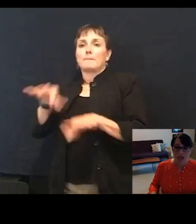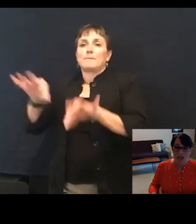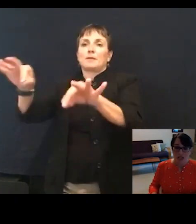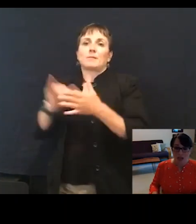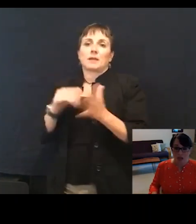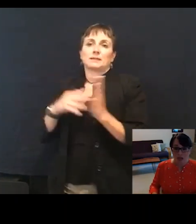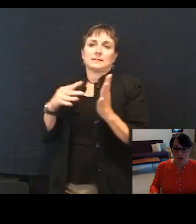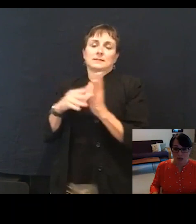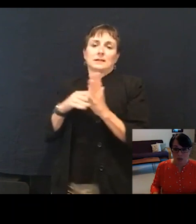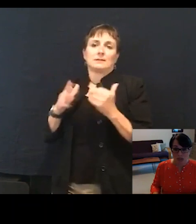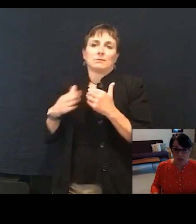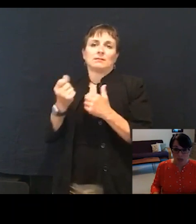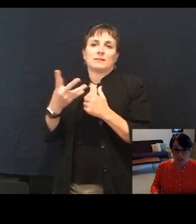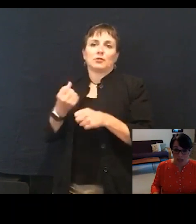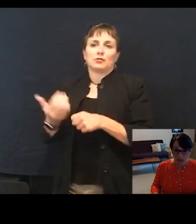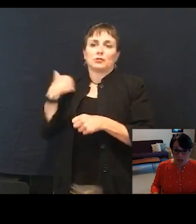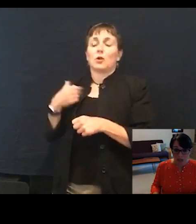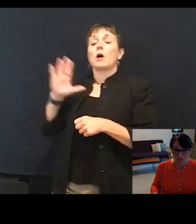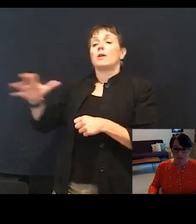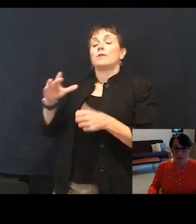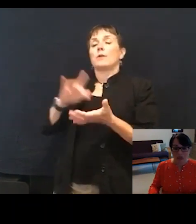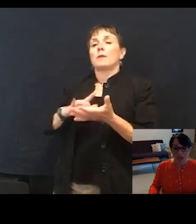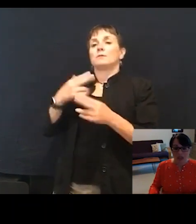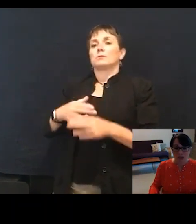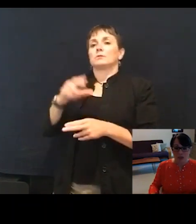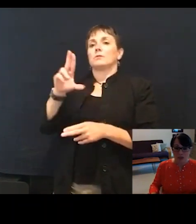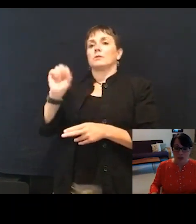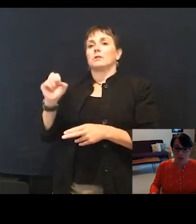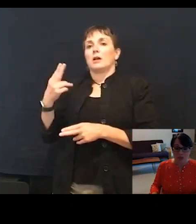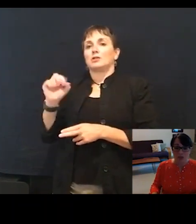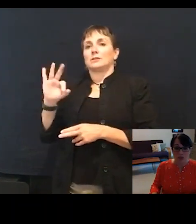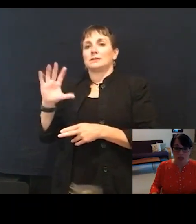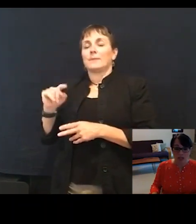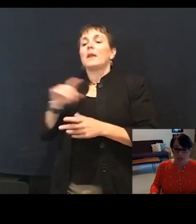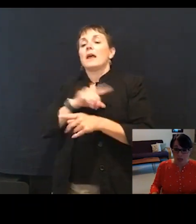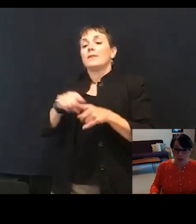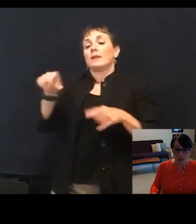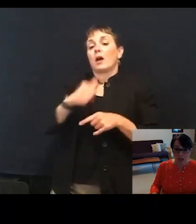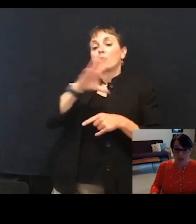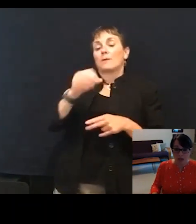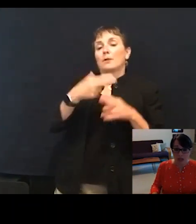And then that program was picked up by Sanofi. And it was shown to be very safe and well-tolerated.